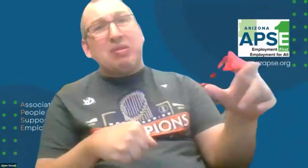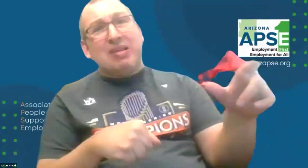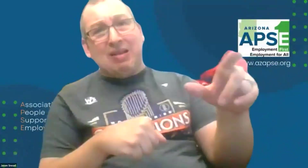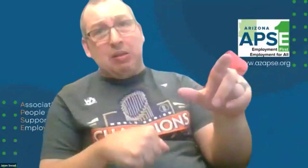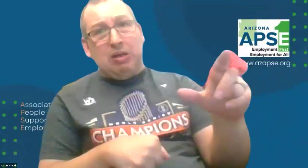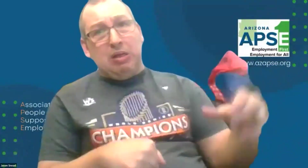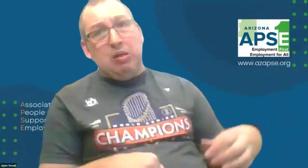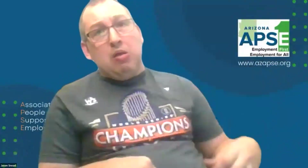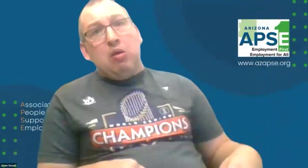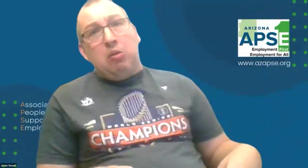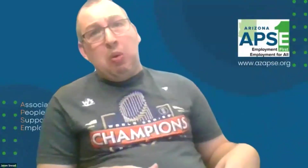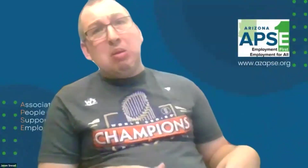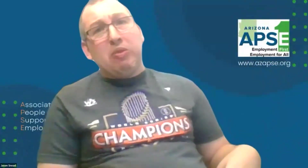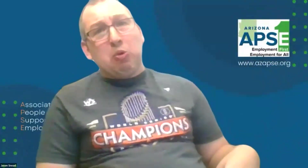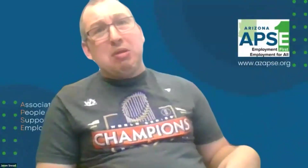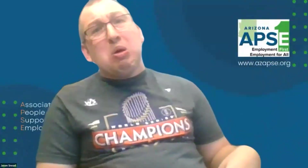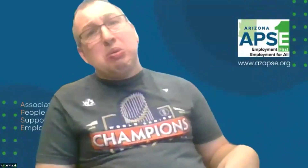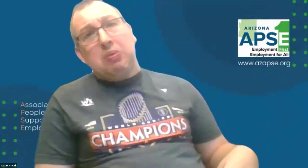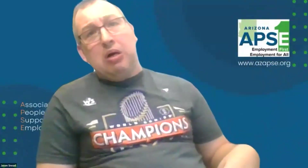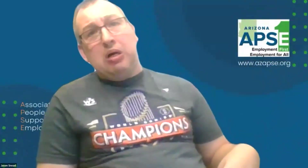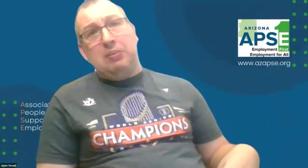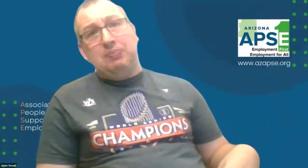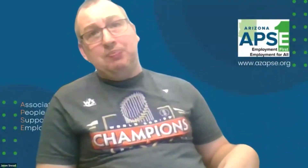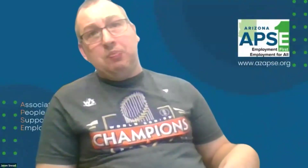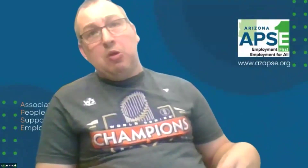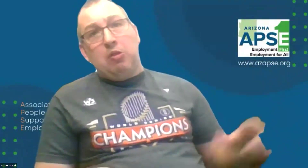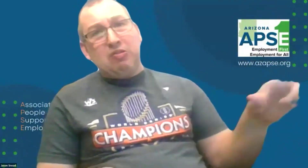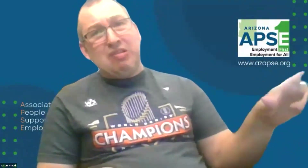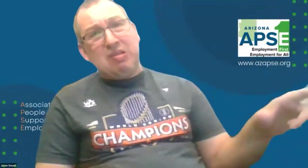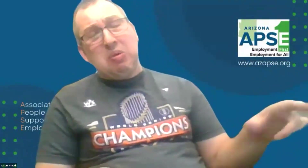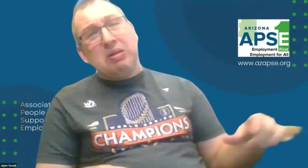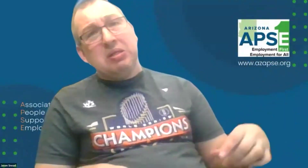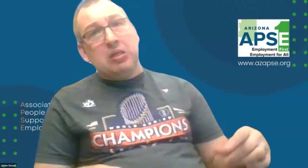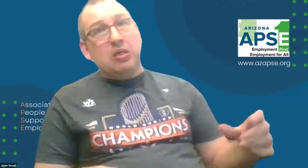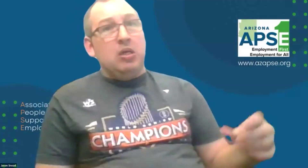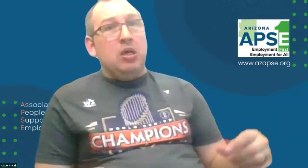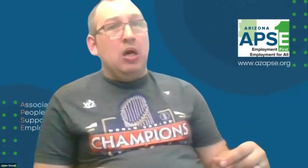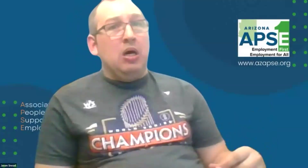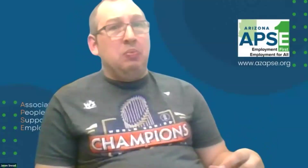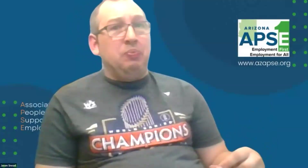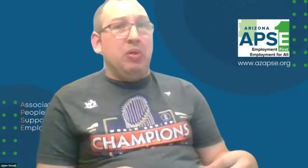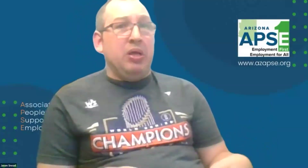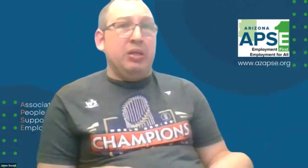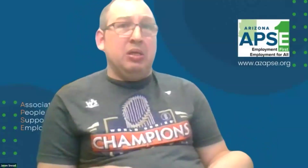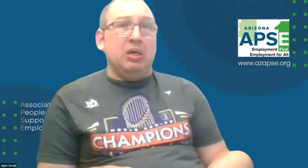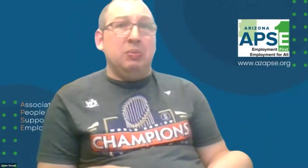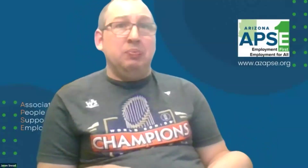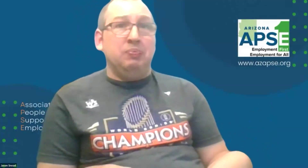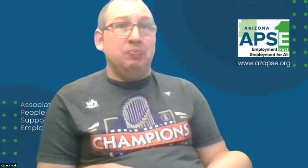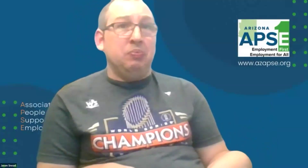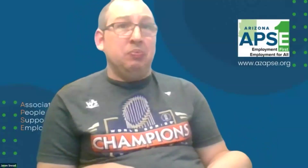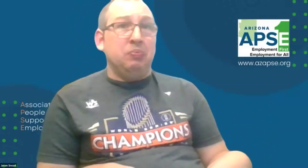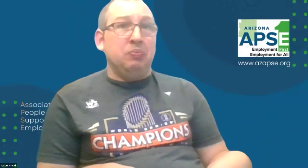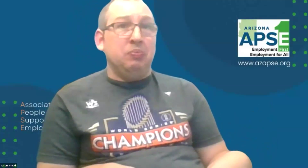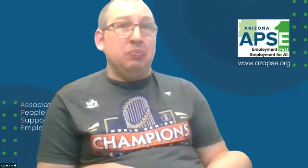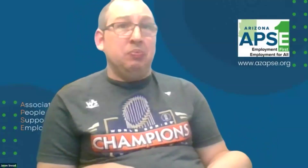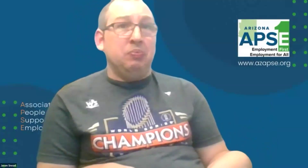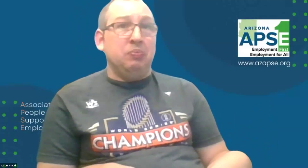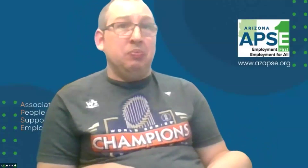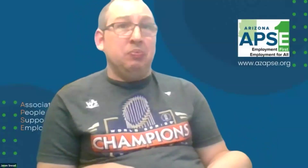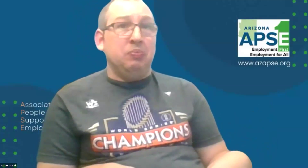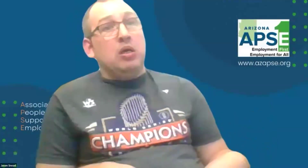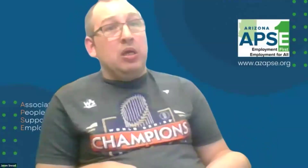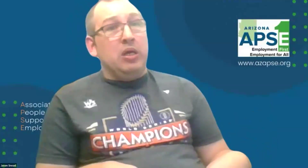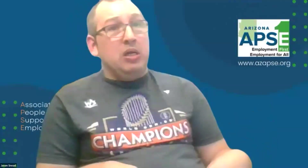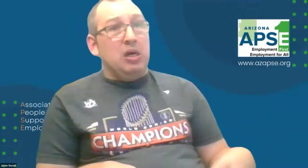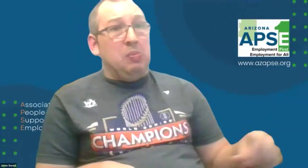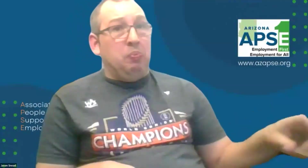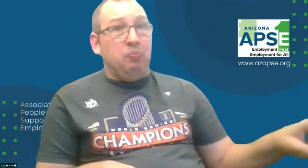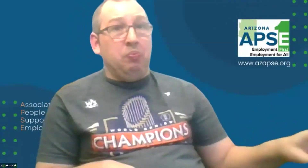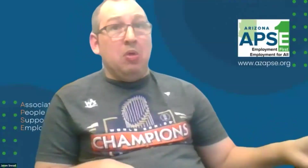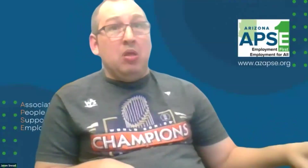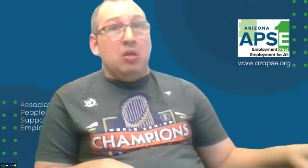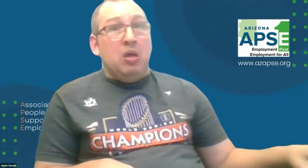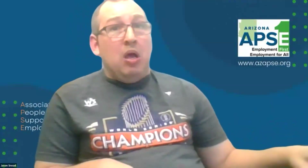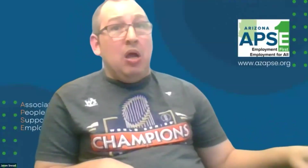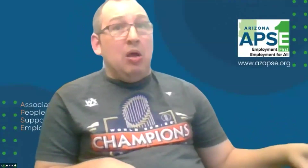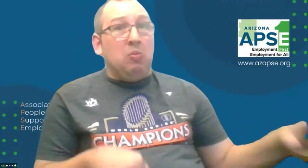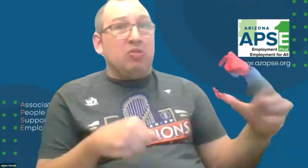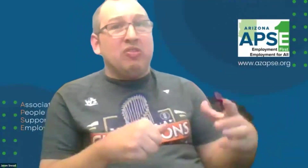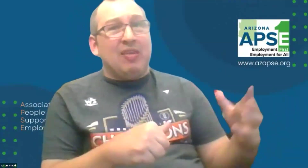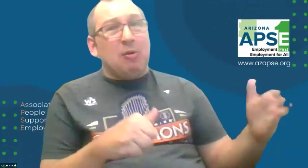CAPTIONING IS AT THE BOTTOM OF THE WINDOW. THE CC BUTTON. AND IF YOU NEED THAT. LET'S GET